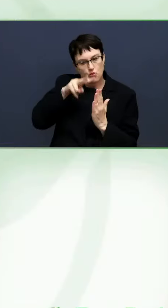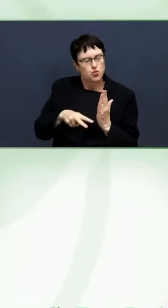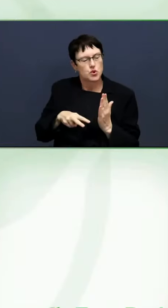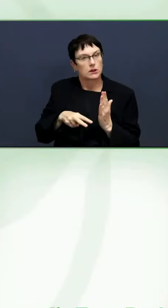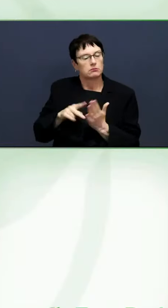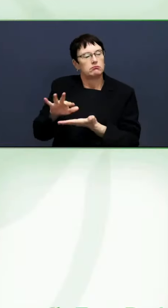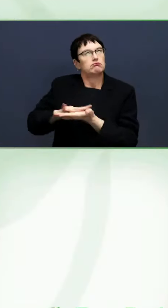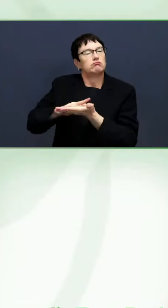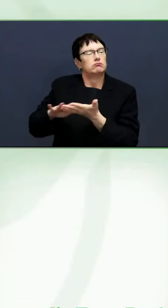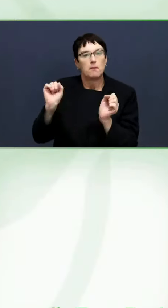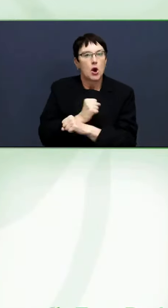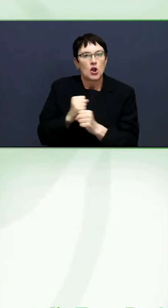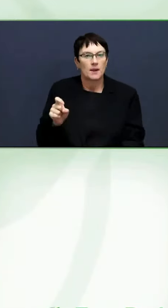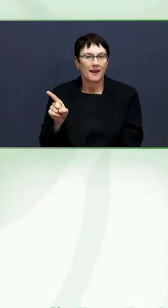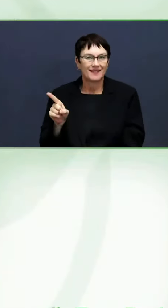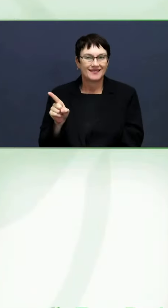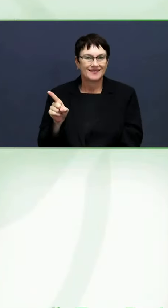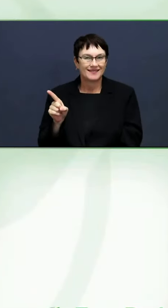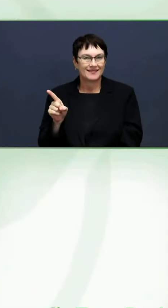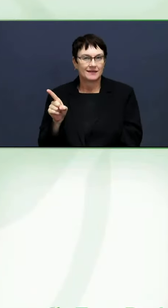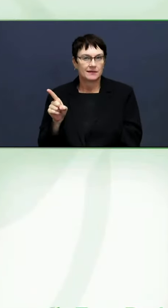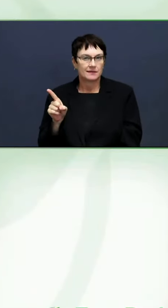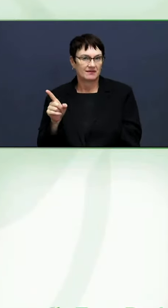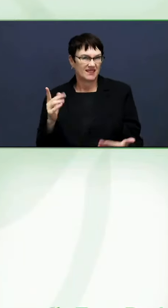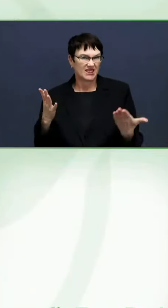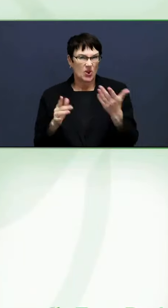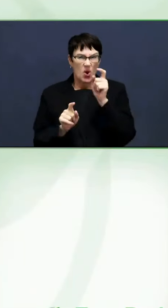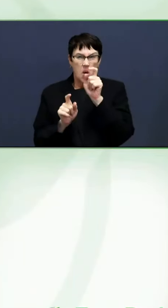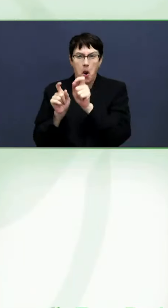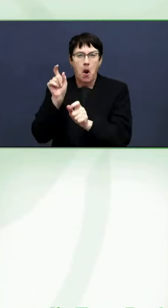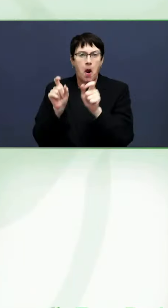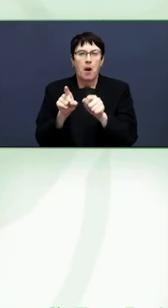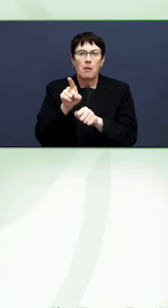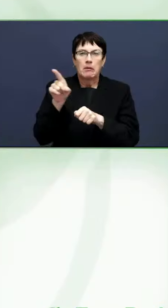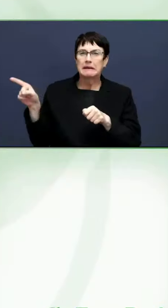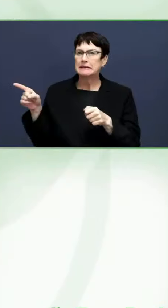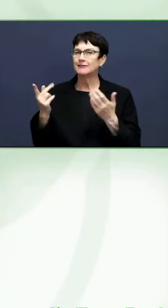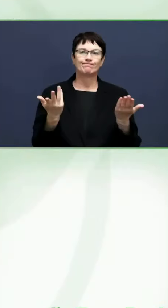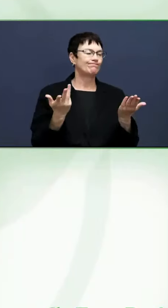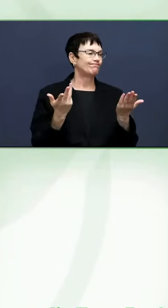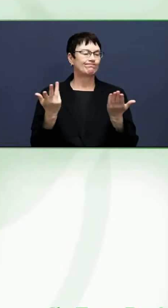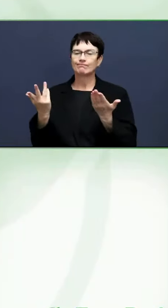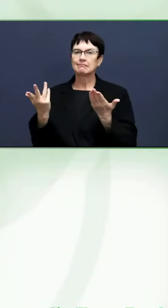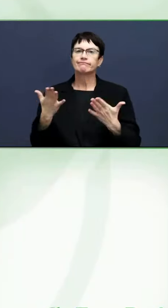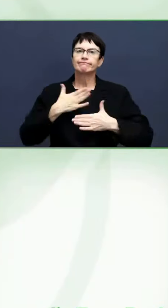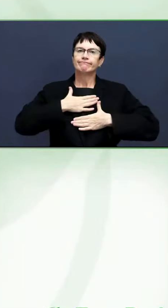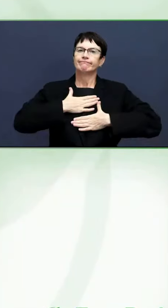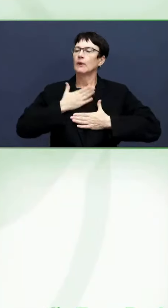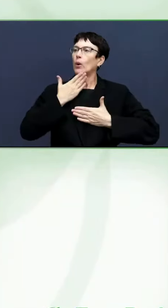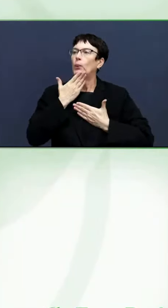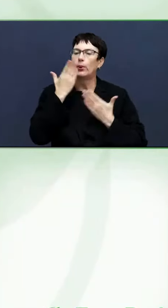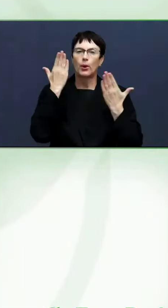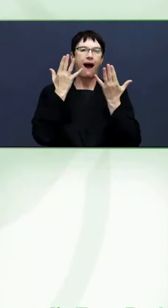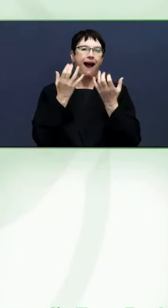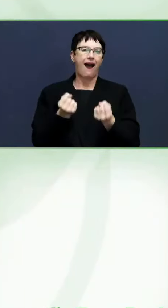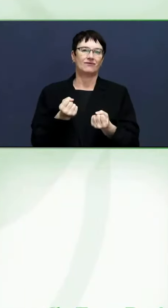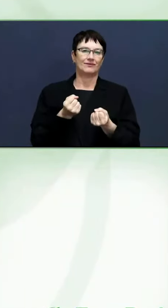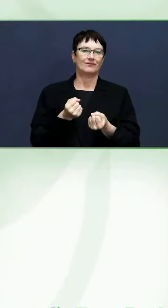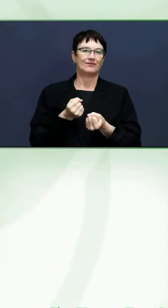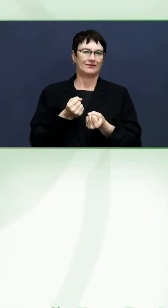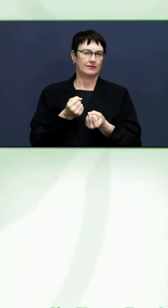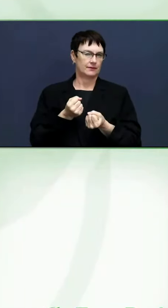How come for us it's multimedia here, there, new videos to learn whatever, but we are relying